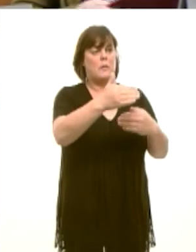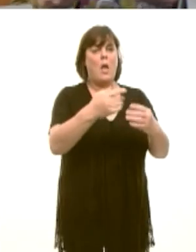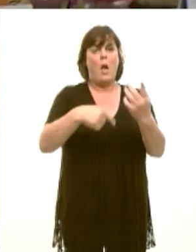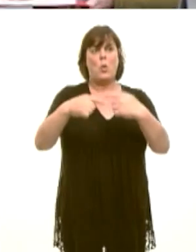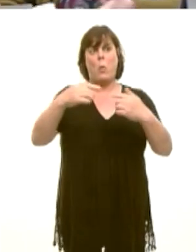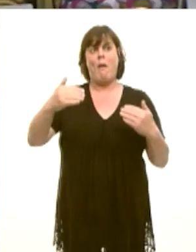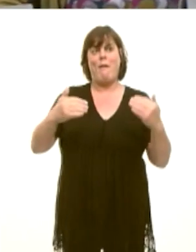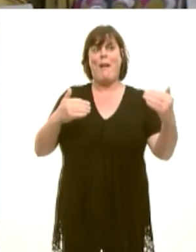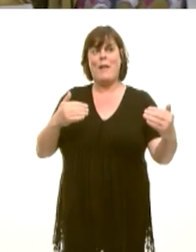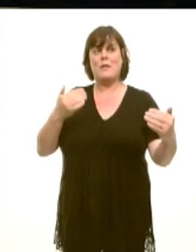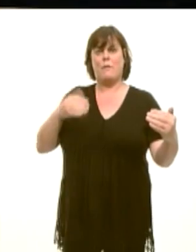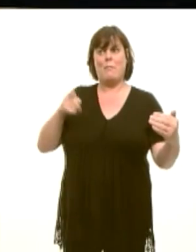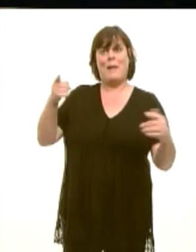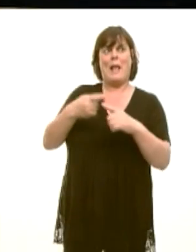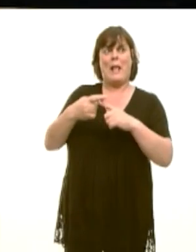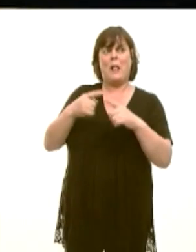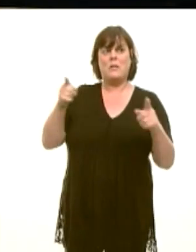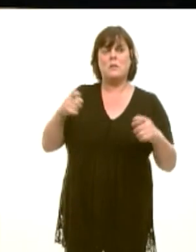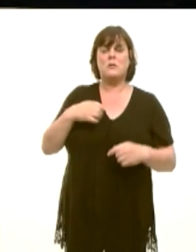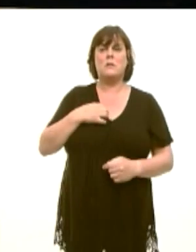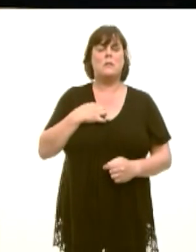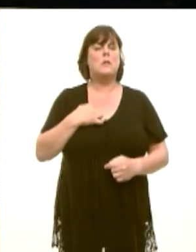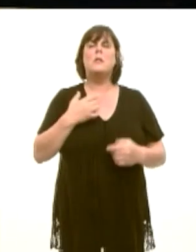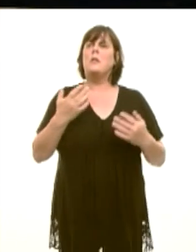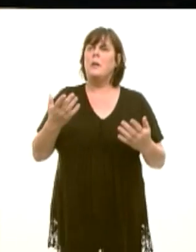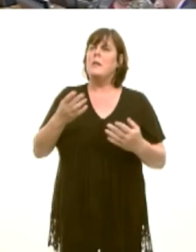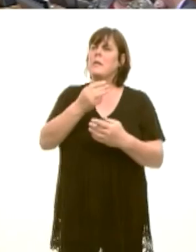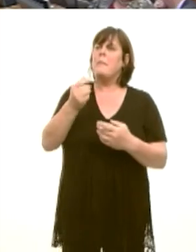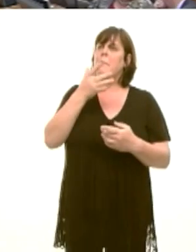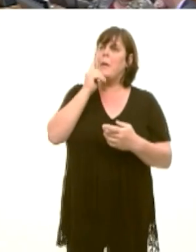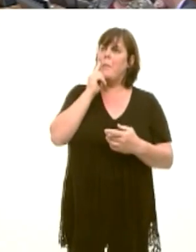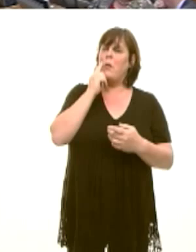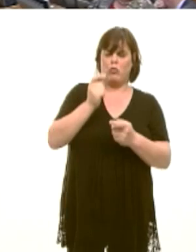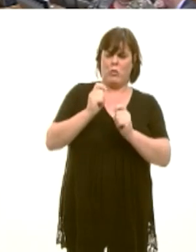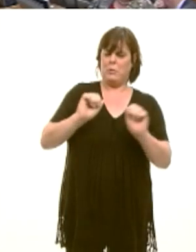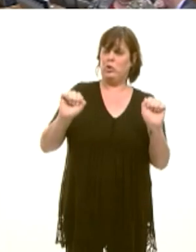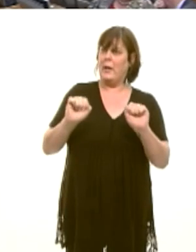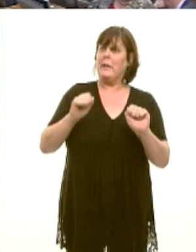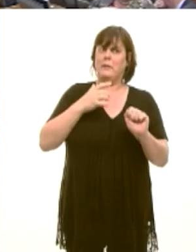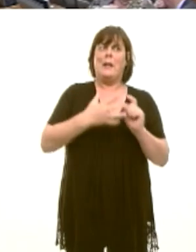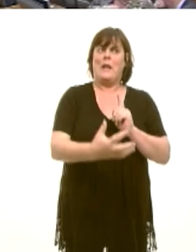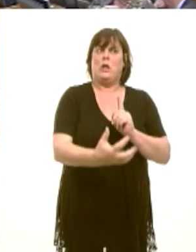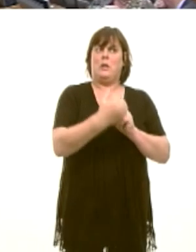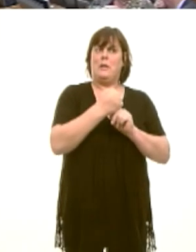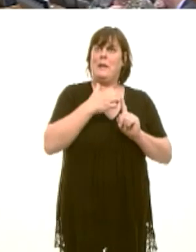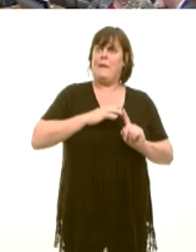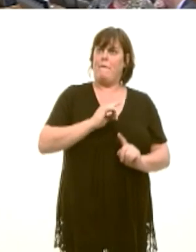of being able to achieve that. Y Llywydd / The Presiding Officer: Elin Jones, shush. Leanne Wood: First Minister, people canít be treated unless theyíve had a diagnosis, and thatís where your Government is falling